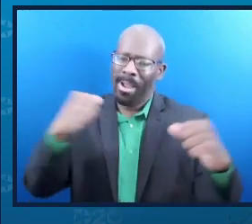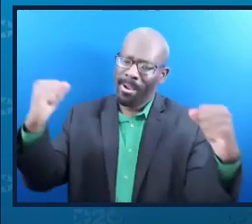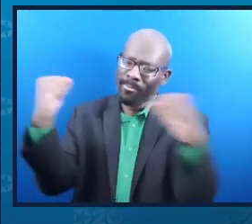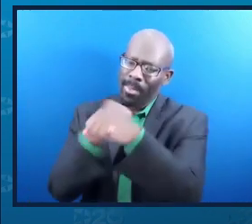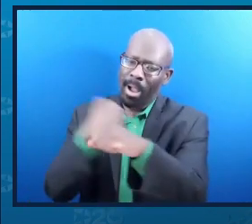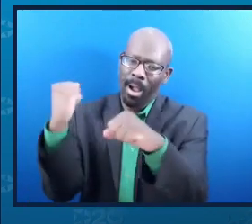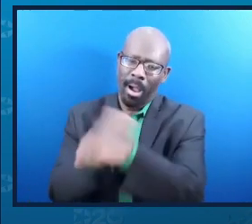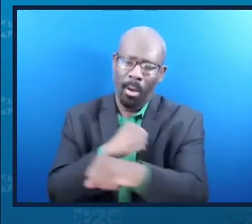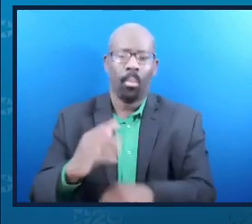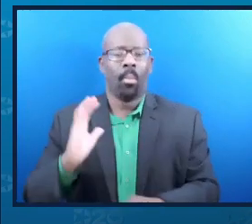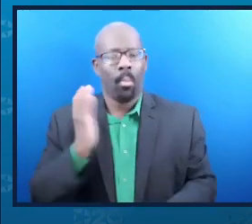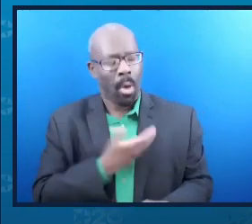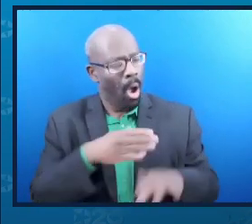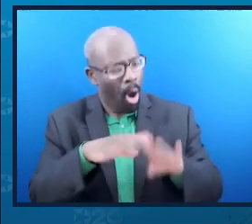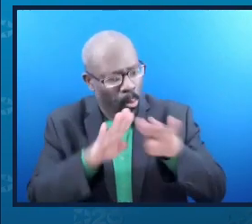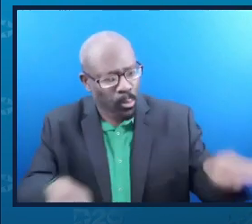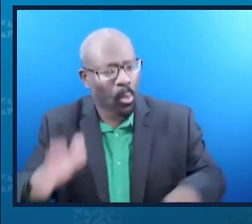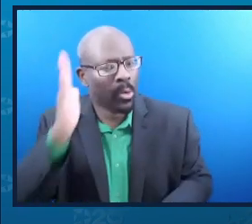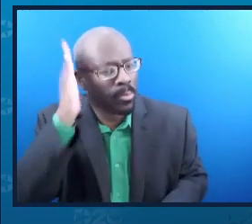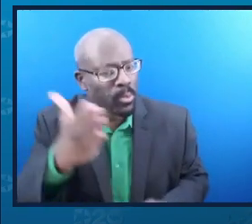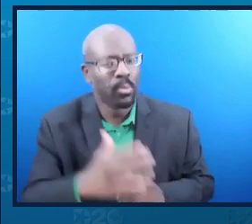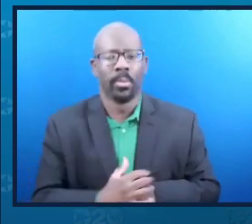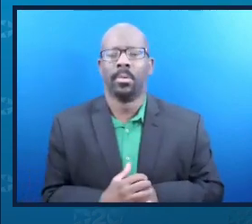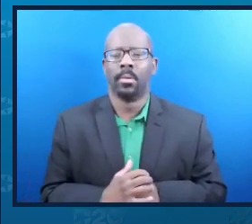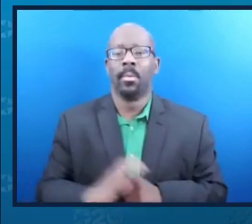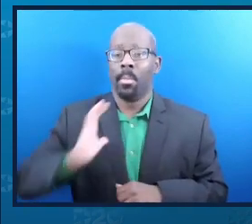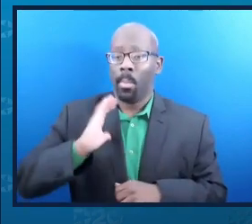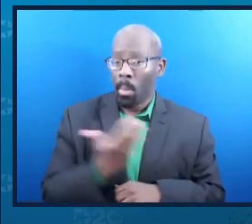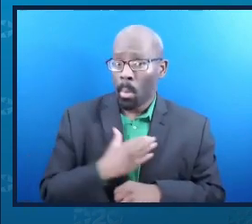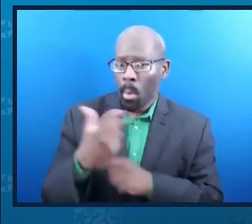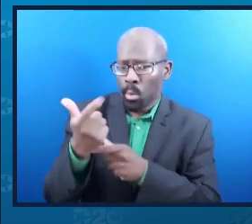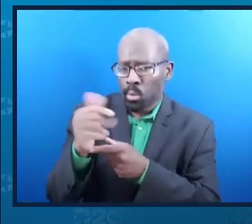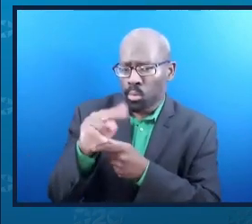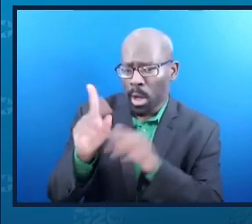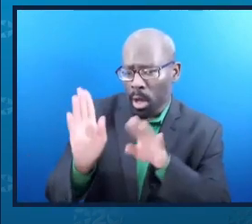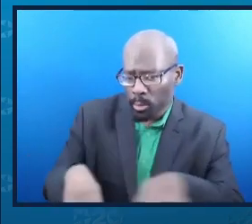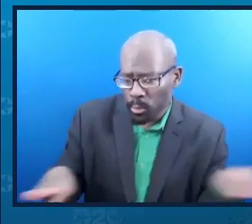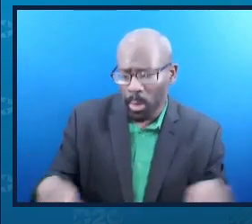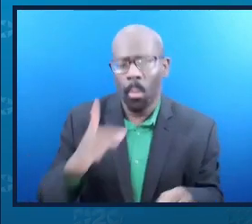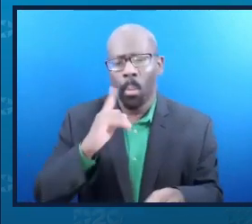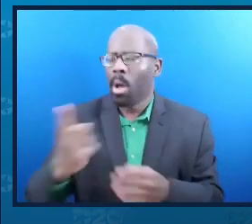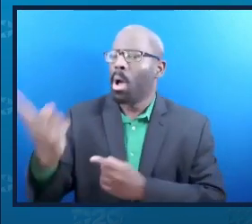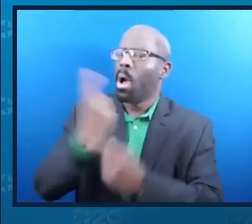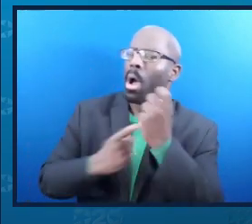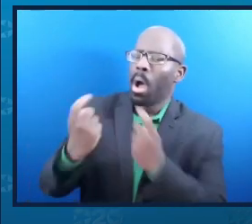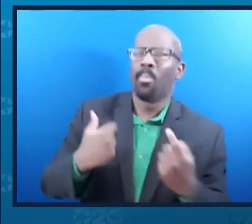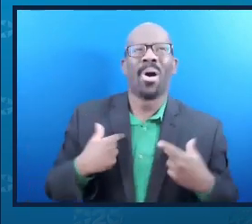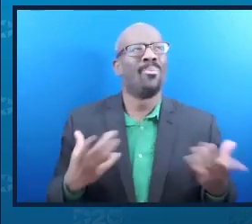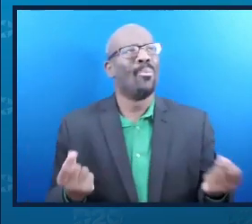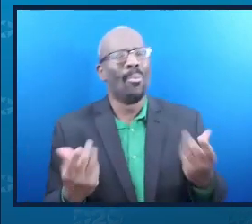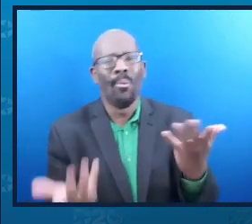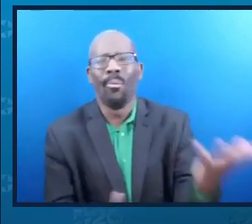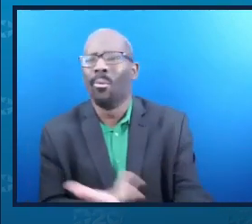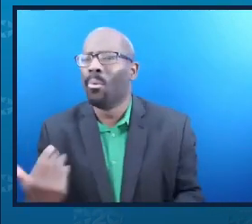CHILDREN AND OUR GRANDCHILDREN ASK WHAT WE DID DURING THIS DARK